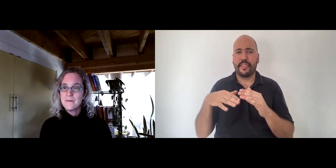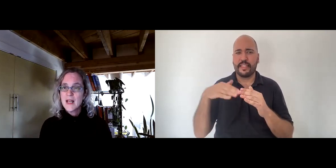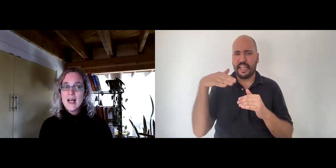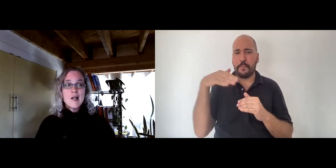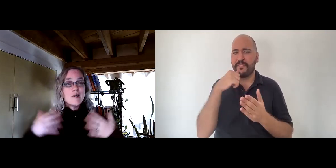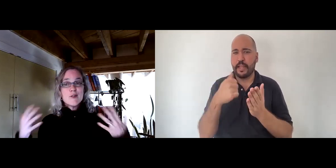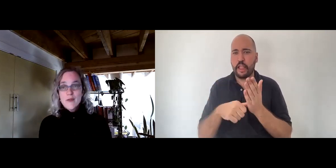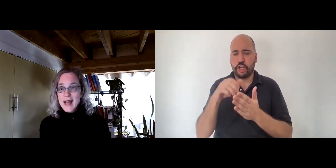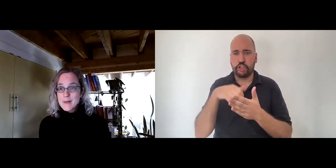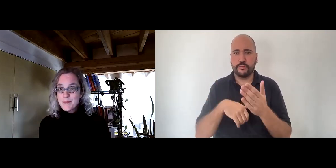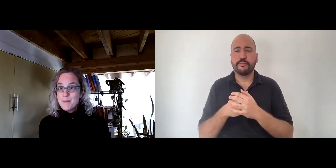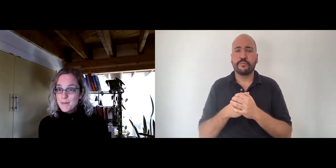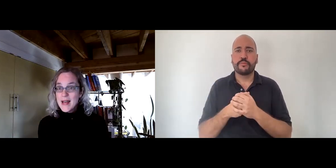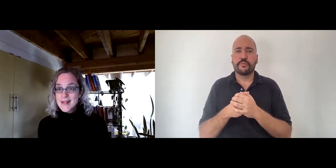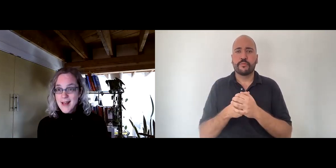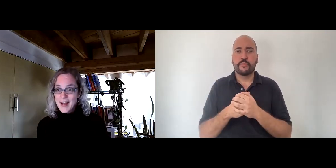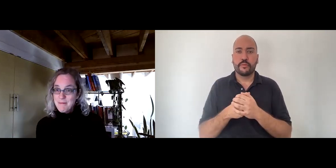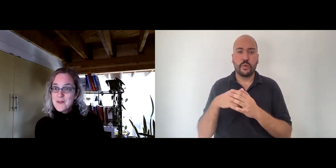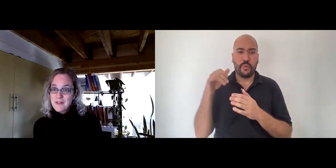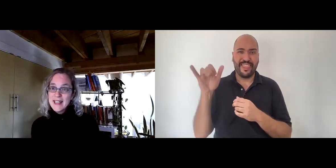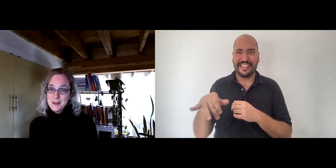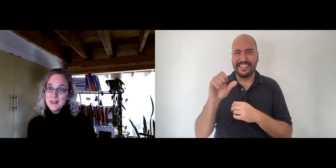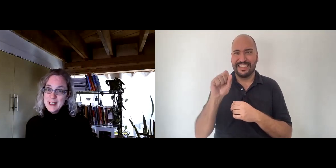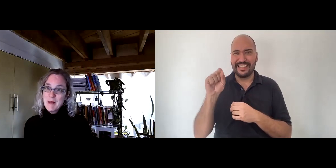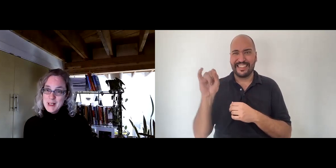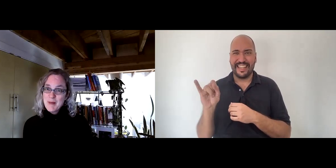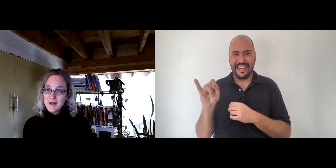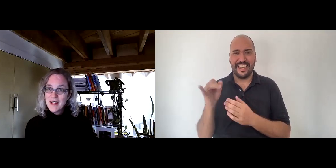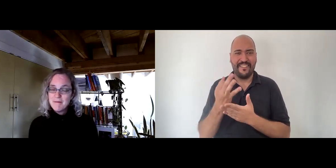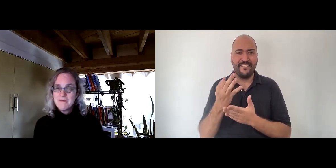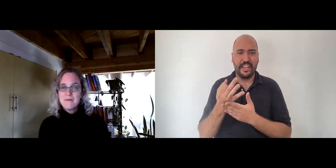So that's SSI, the financial needs based benefit.